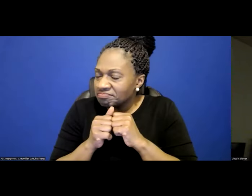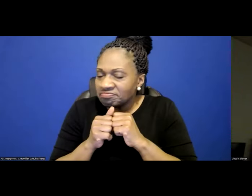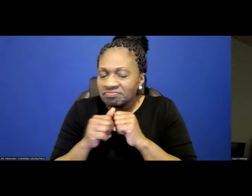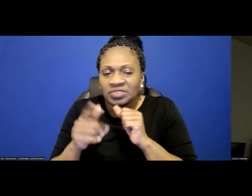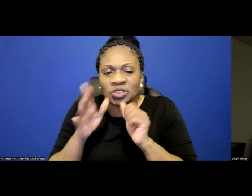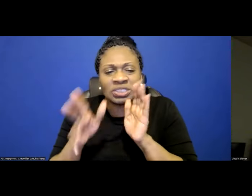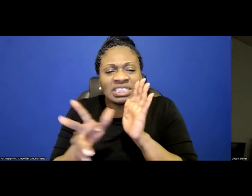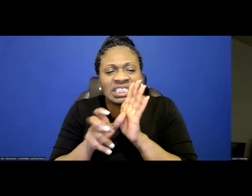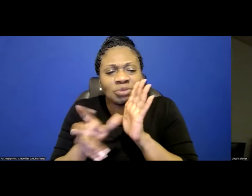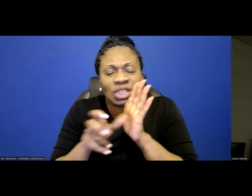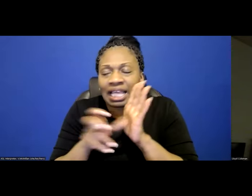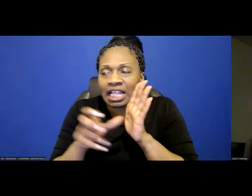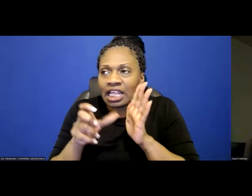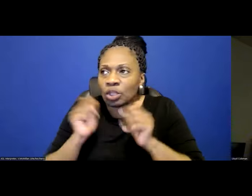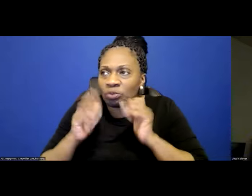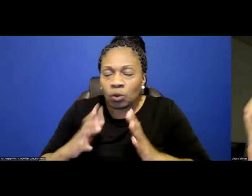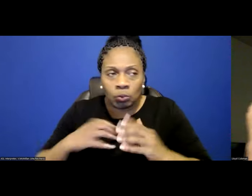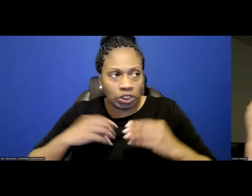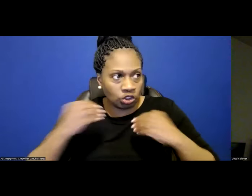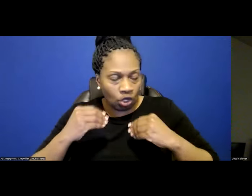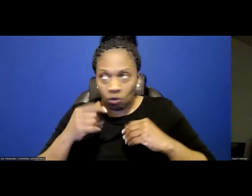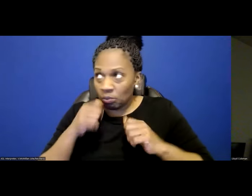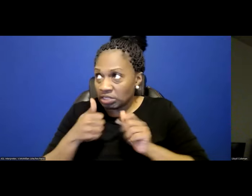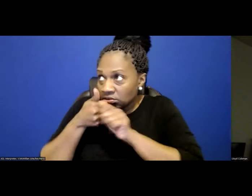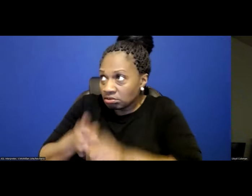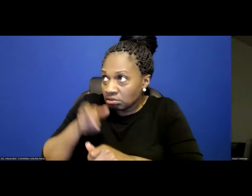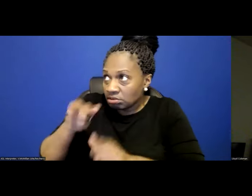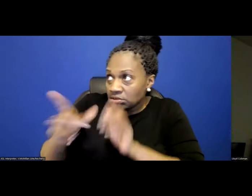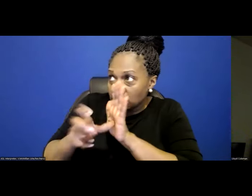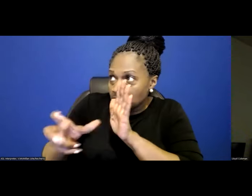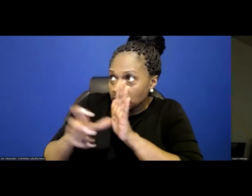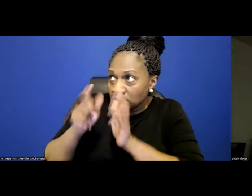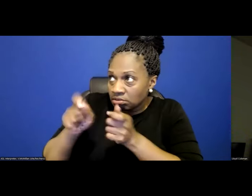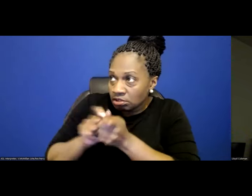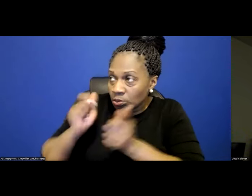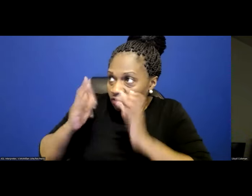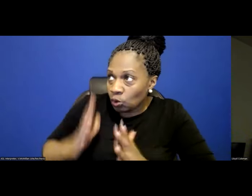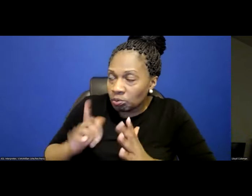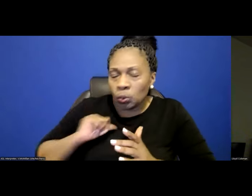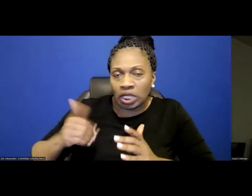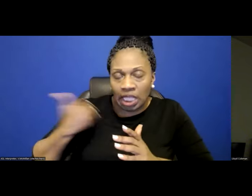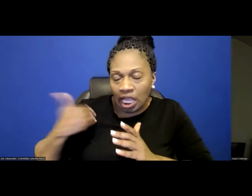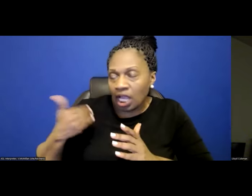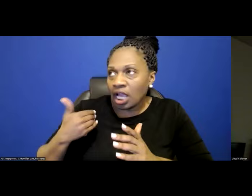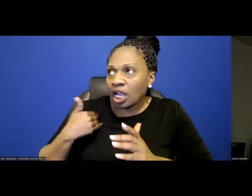as performers or we are kind of taught that we must assimilate as performers, especially when we're younger and when we're at music college.